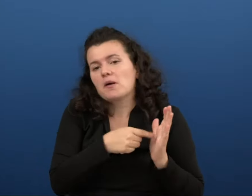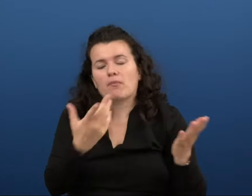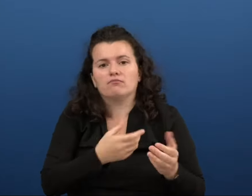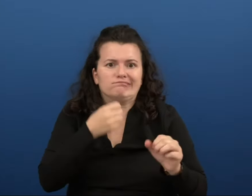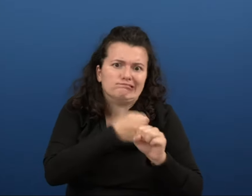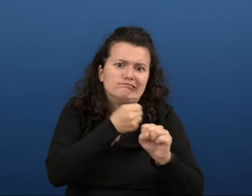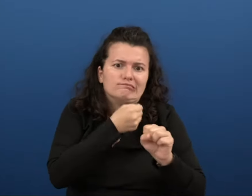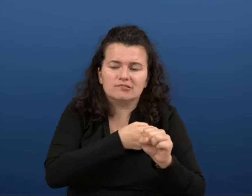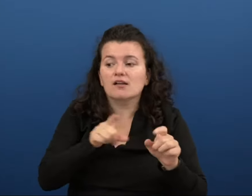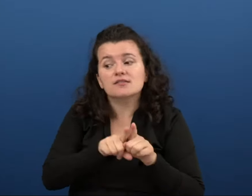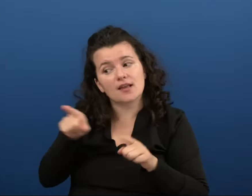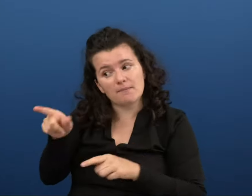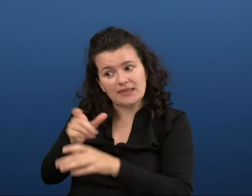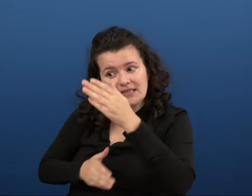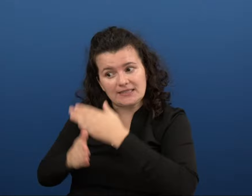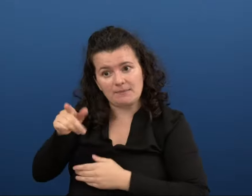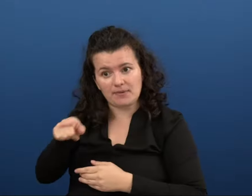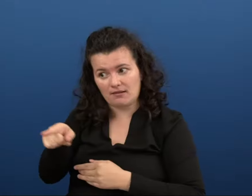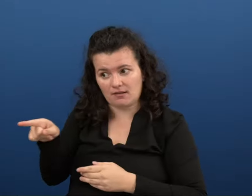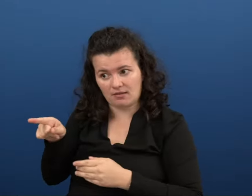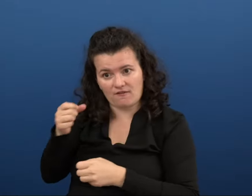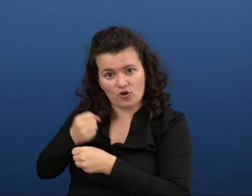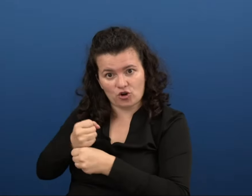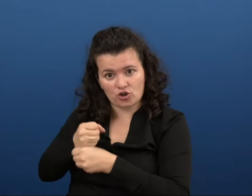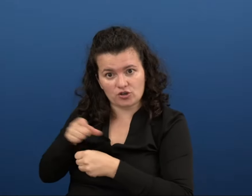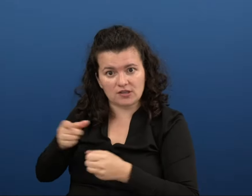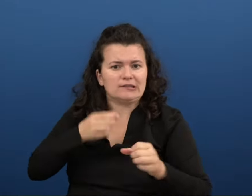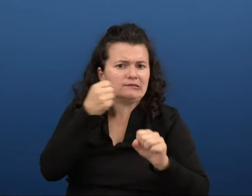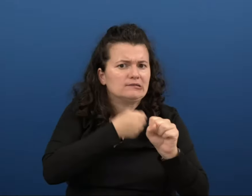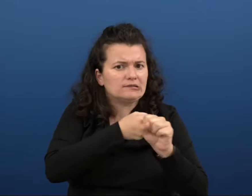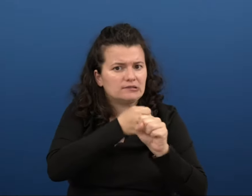also making, you know, the environment in terms of where they work better.